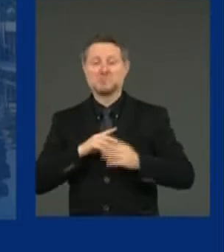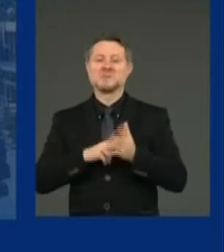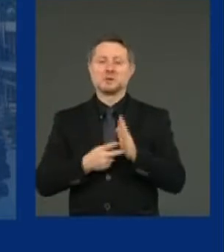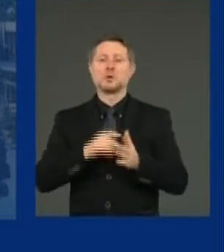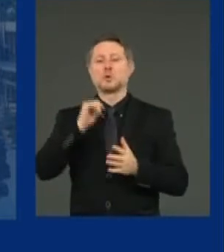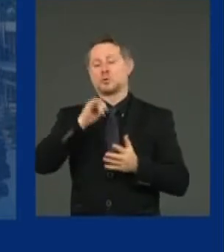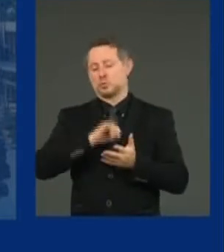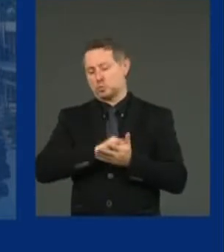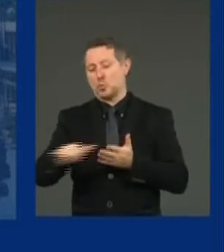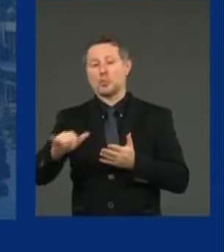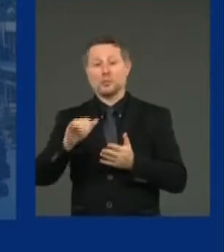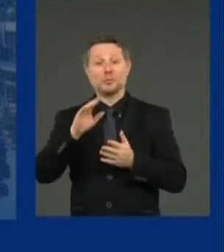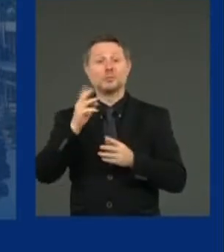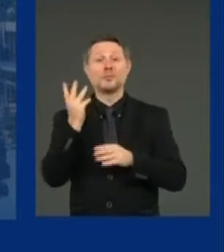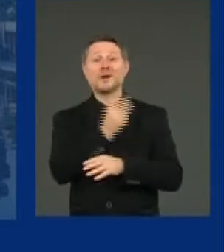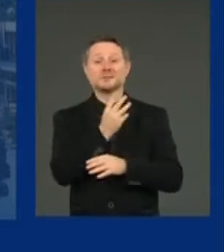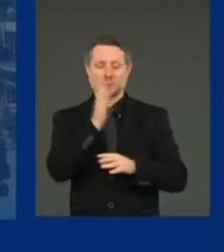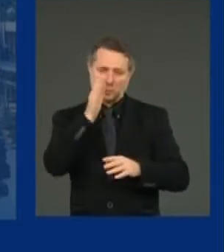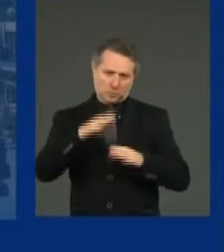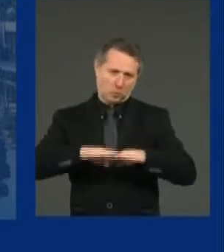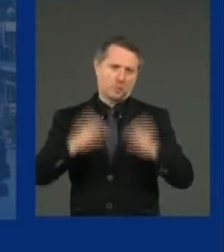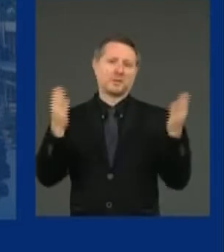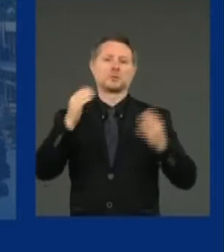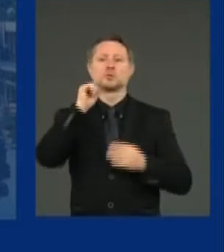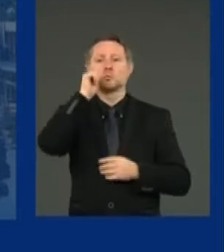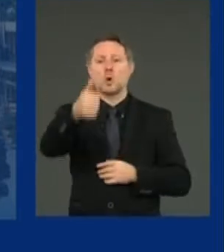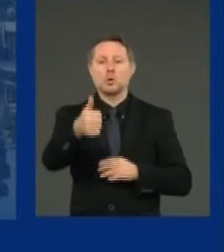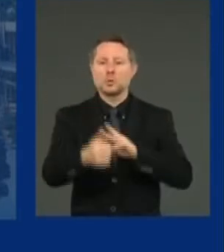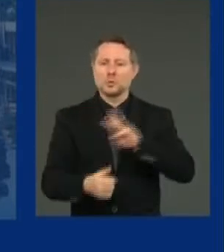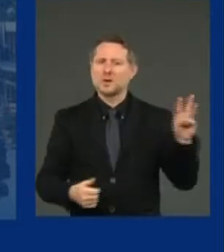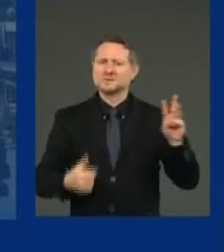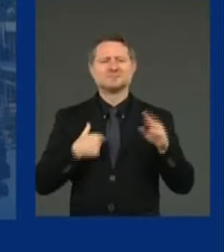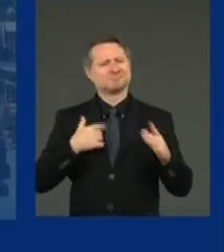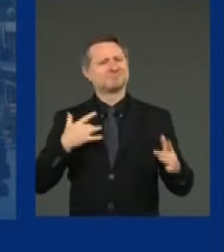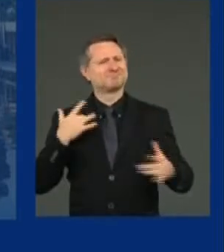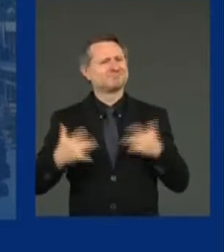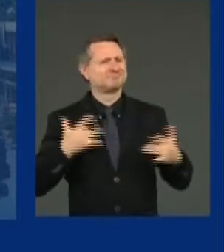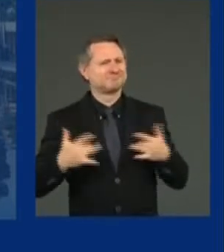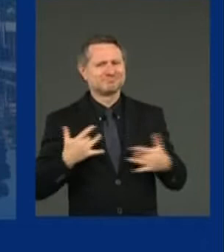WILL BE HIT, AND, WESTERN NEW YORK WILL OPEN TOMORROW, SO